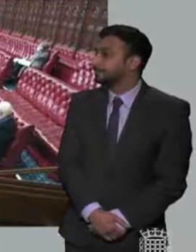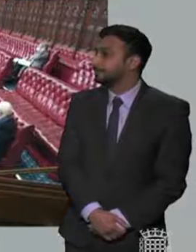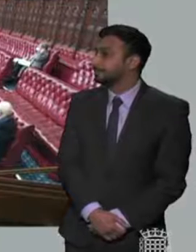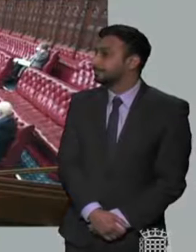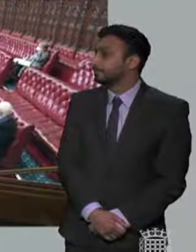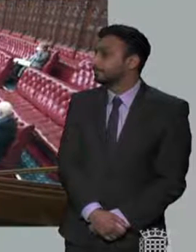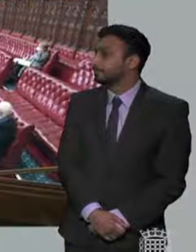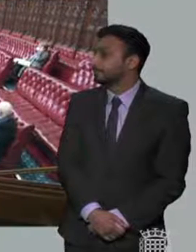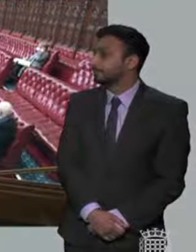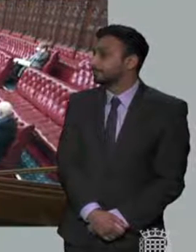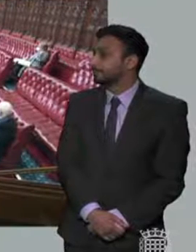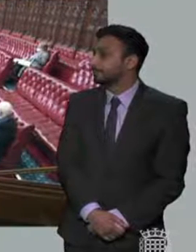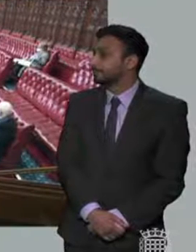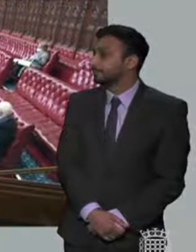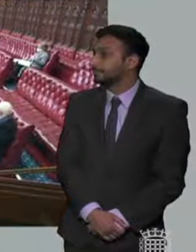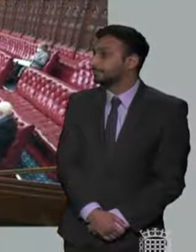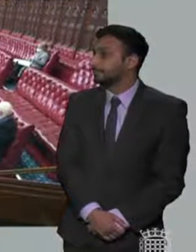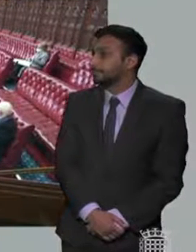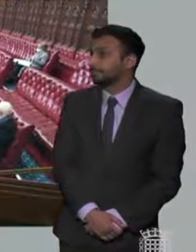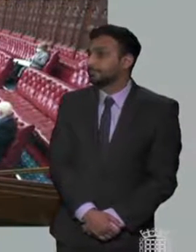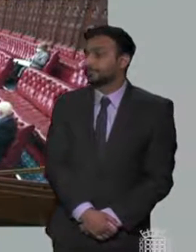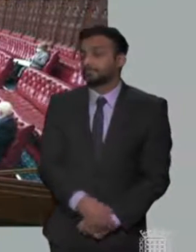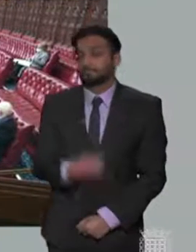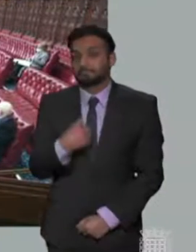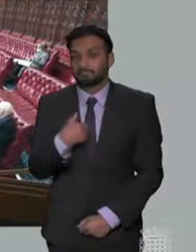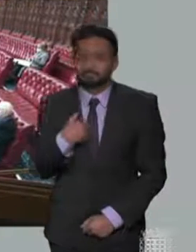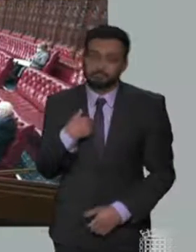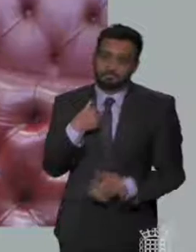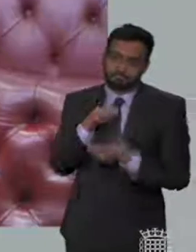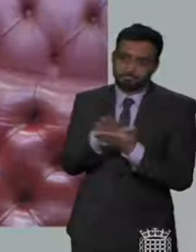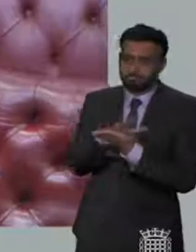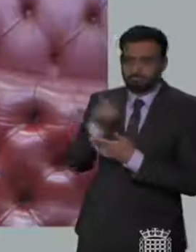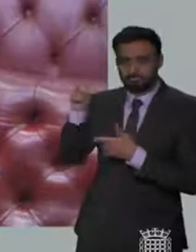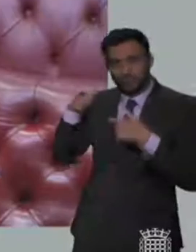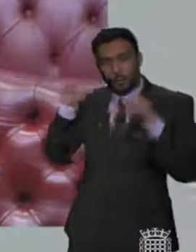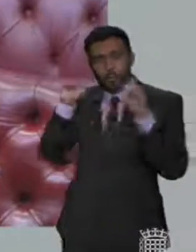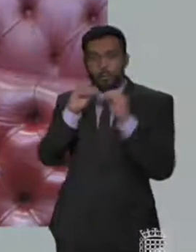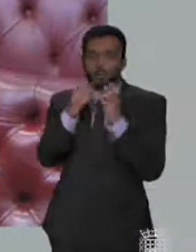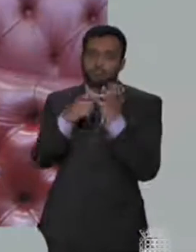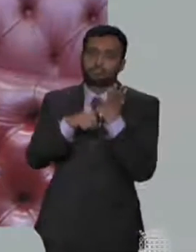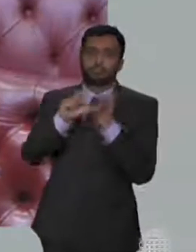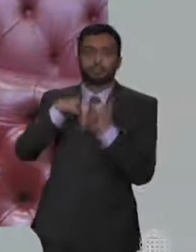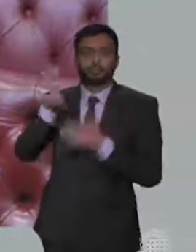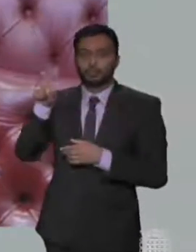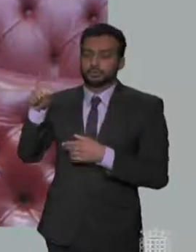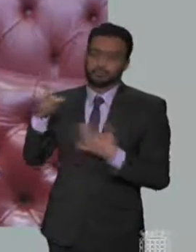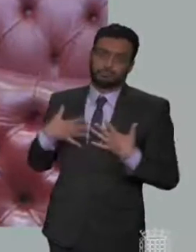undoubtedly uplifting for us all and i do feel very humbled to be taking part in this debate on